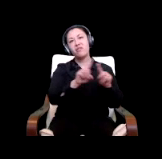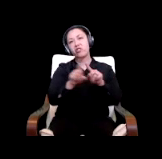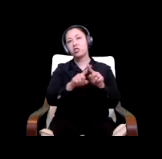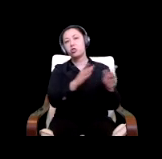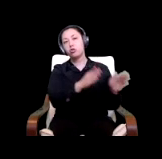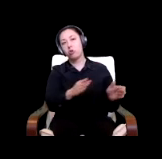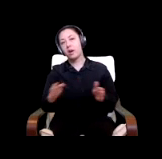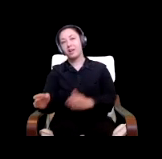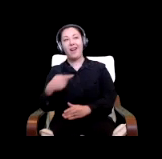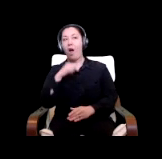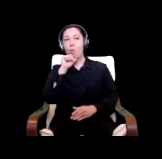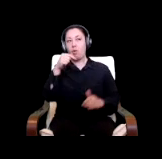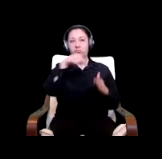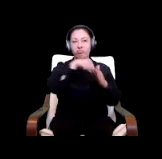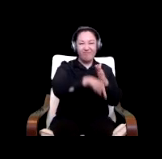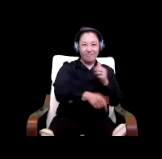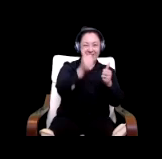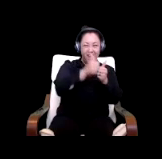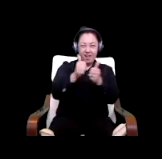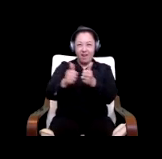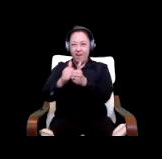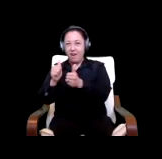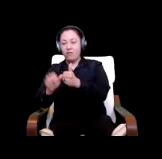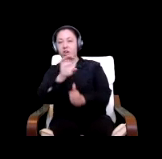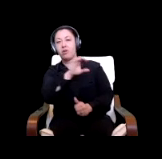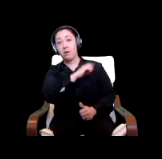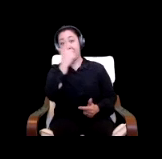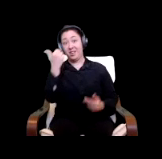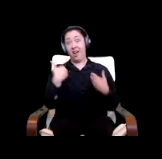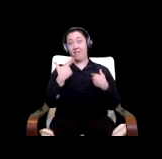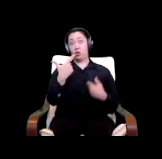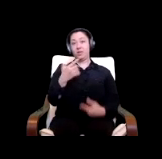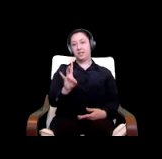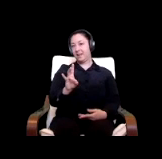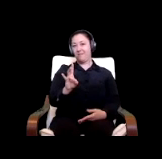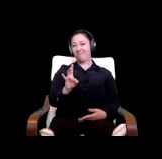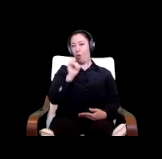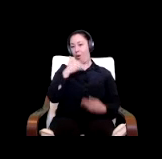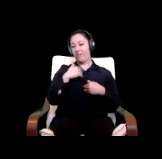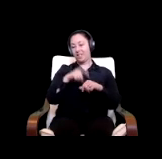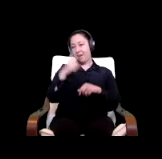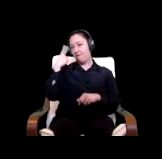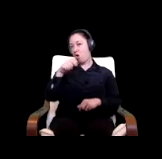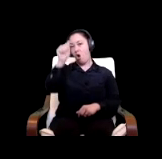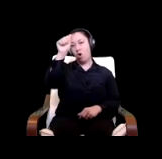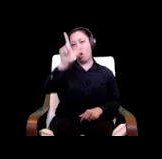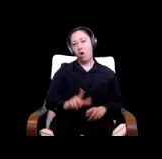every individual characteristic because there are 27. But I tried to pick some of the most